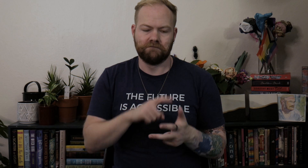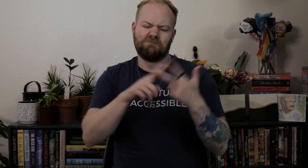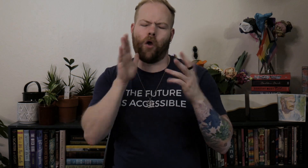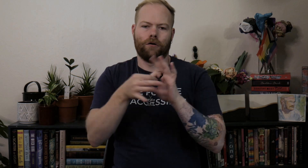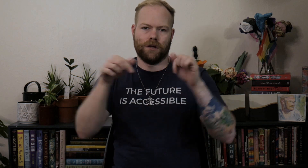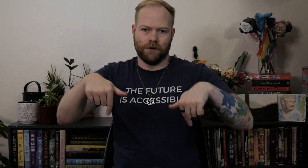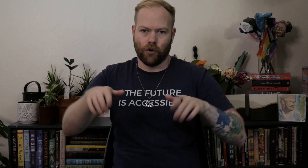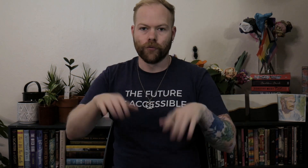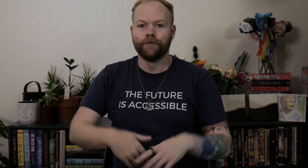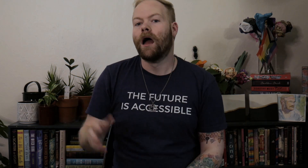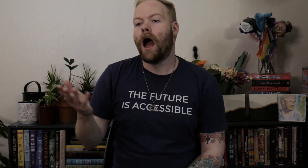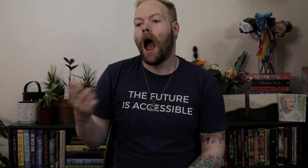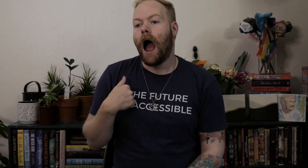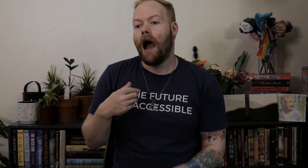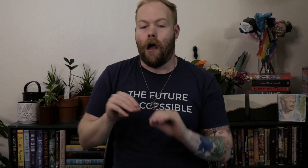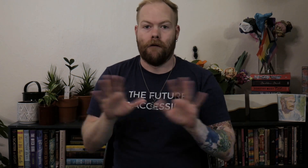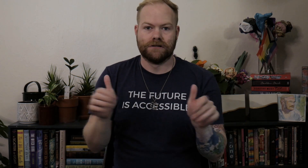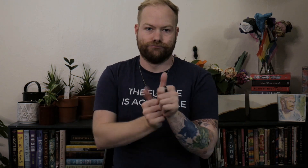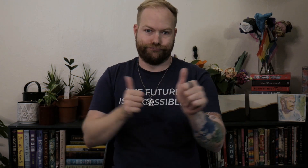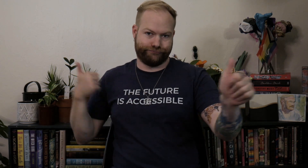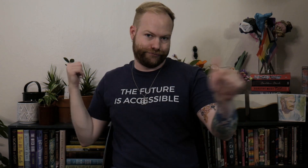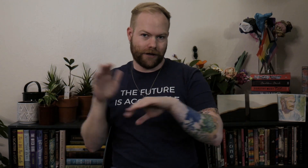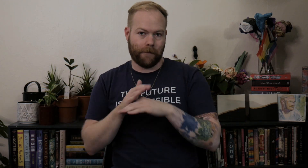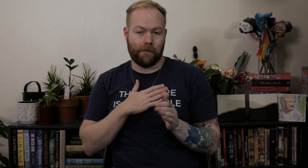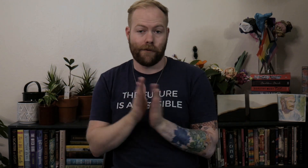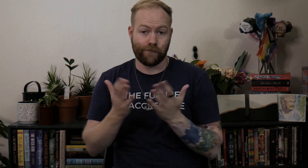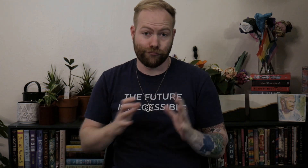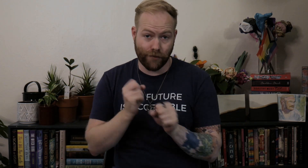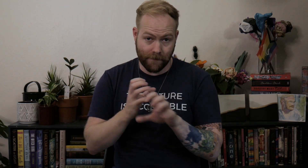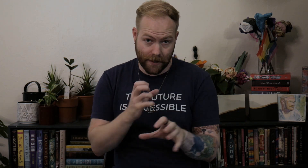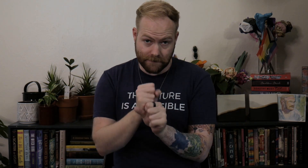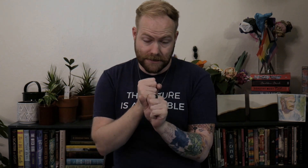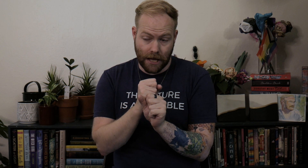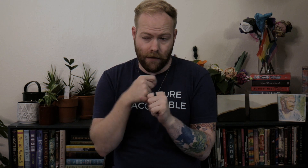They’ll all be linked below. I’ve obviously fallen very behind on my book wrap ups,